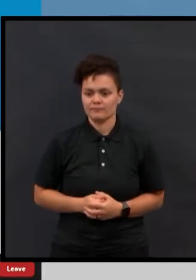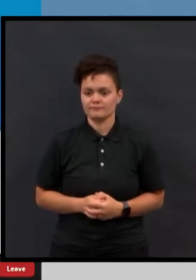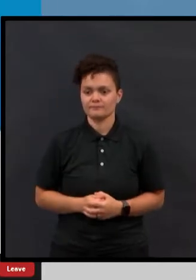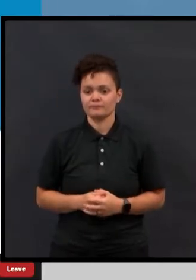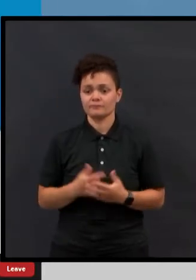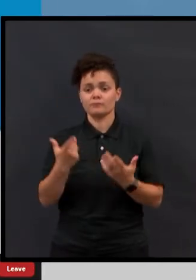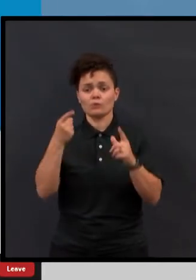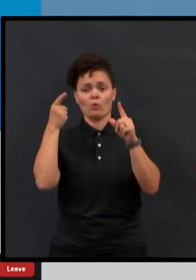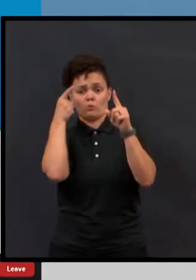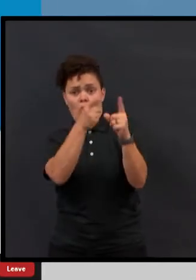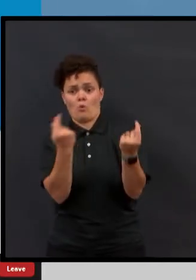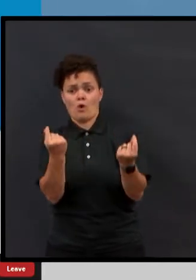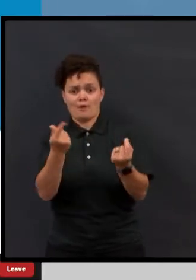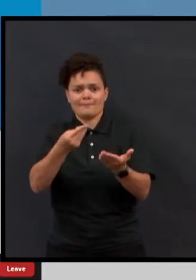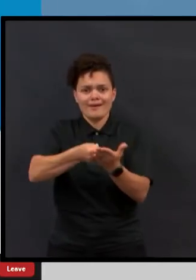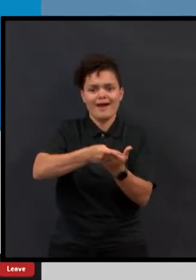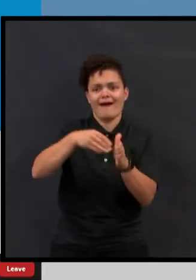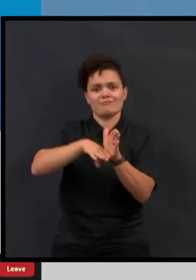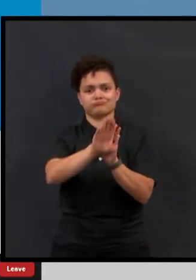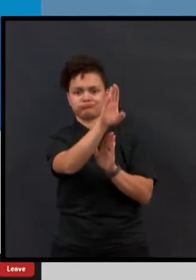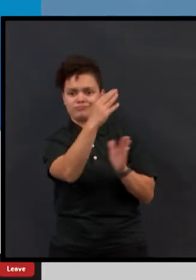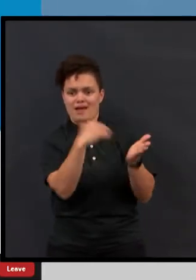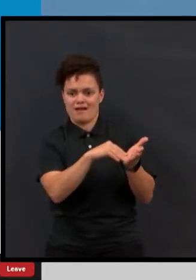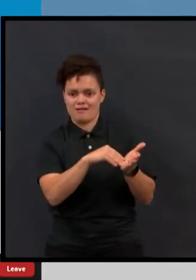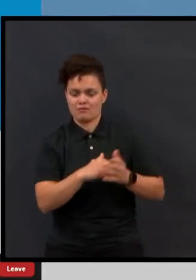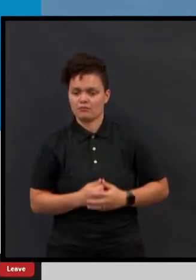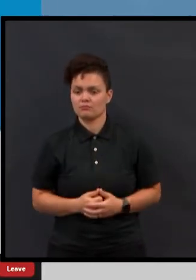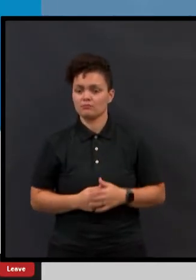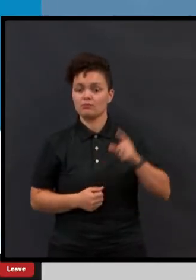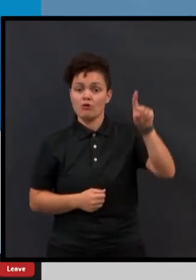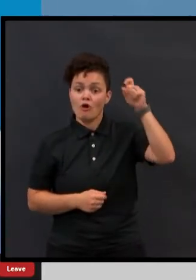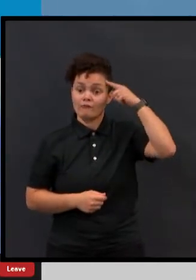economy we're grateful that the federal government and state have leaned in and have devoted a lot of